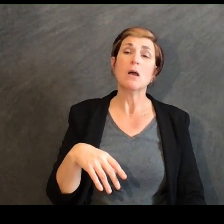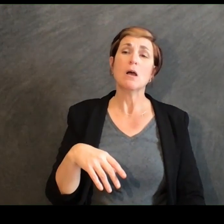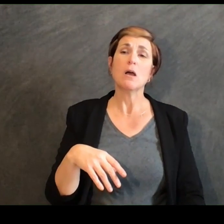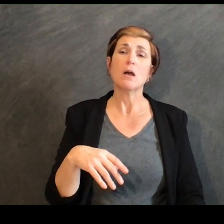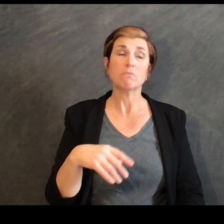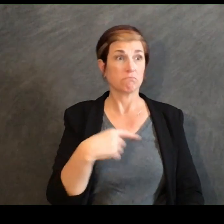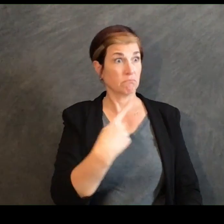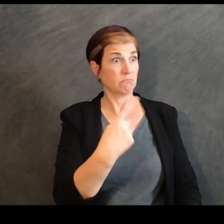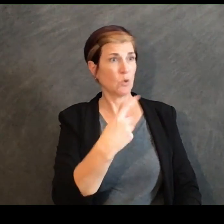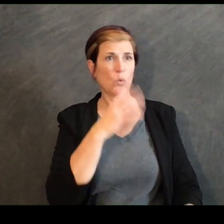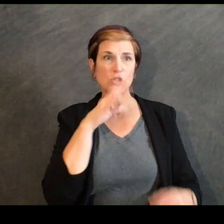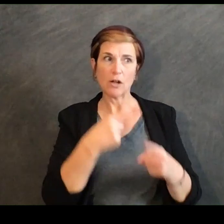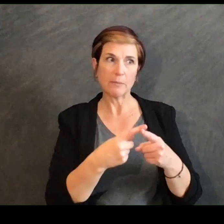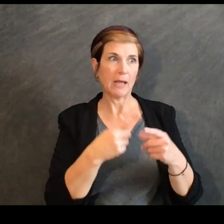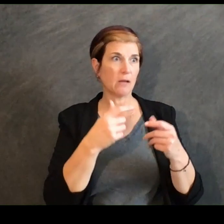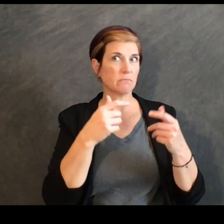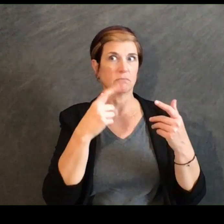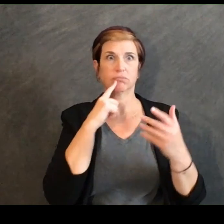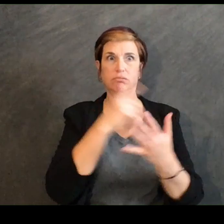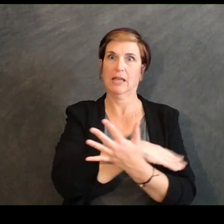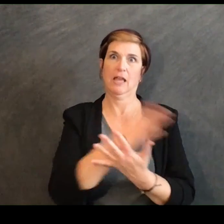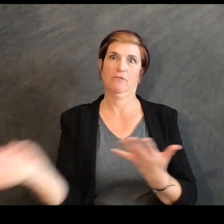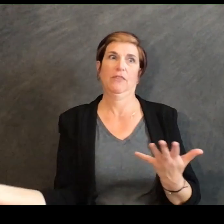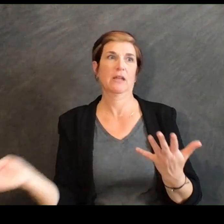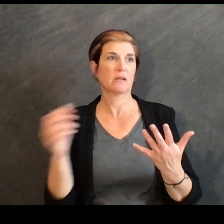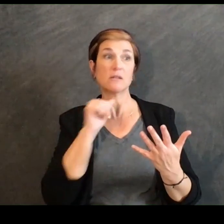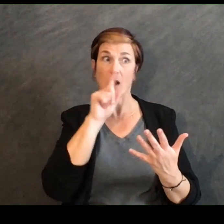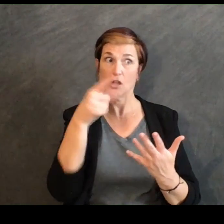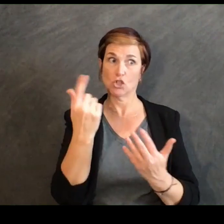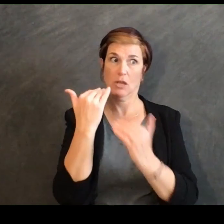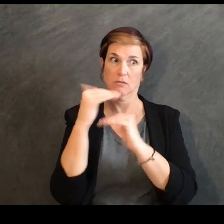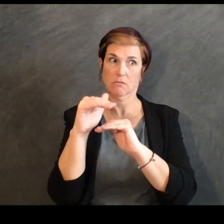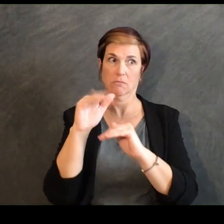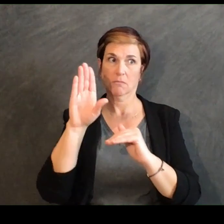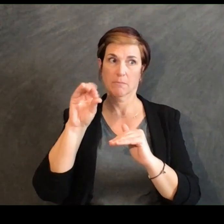far more than just borders and as far as president she likewise he's a friend of